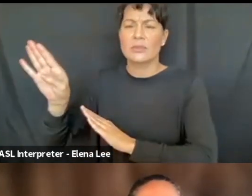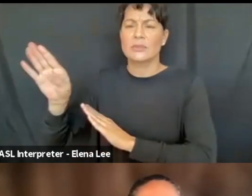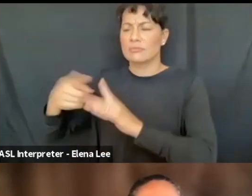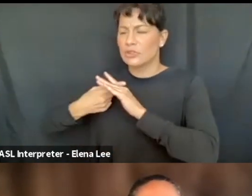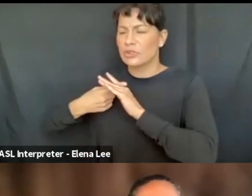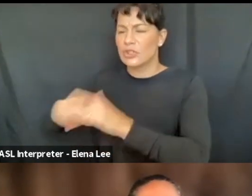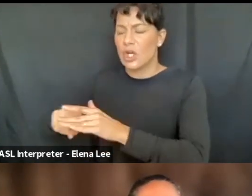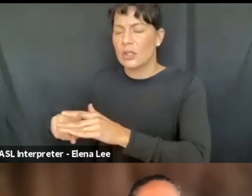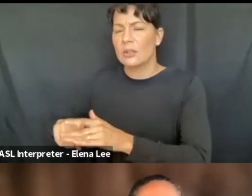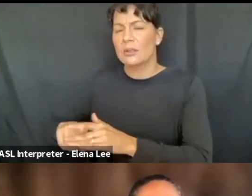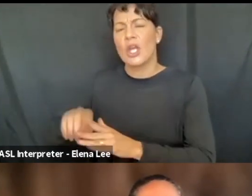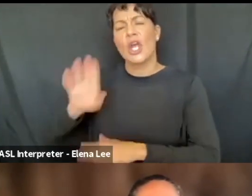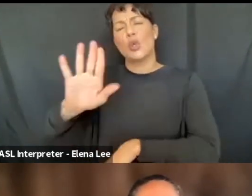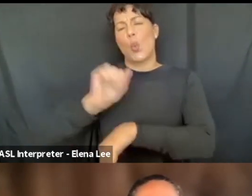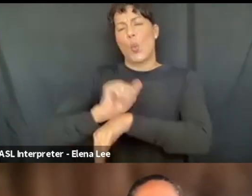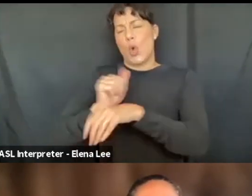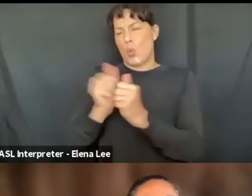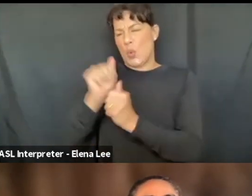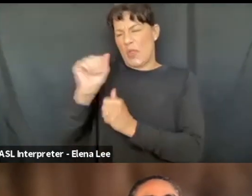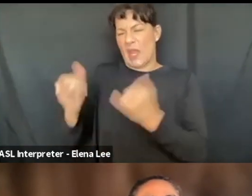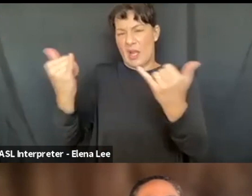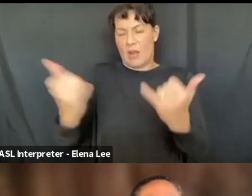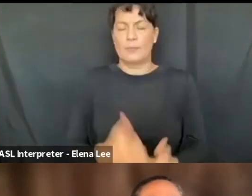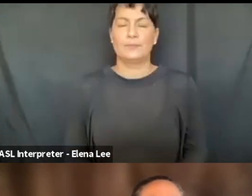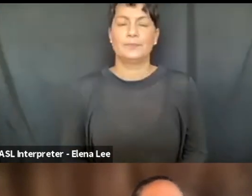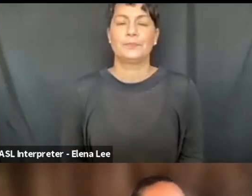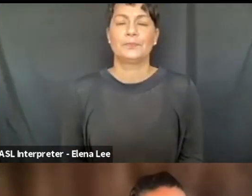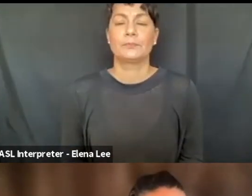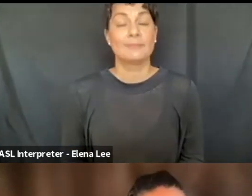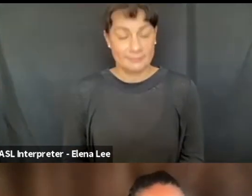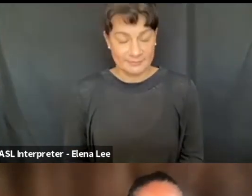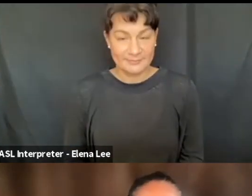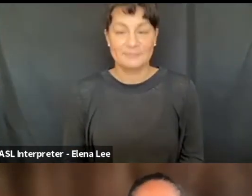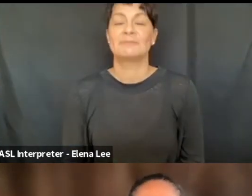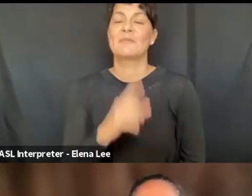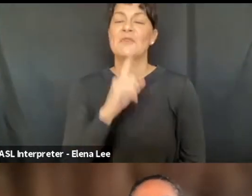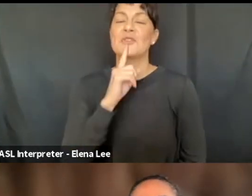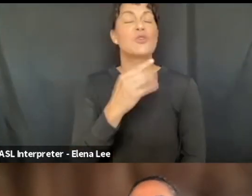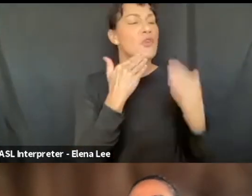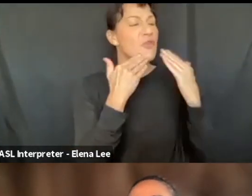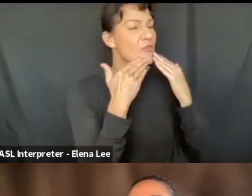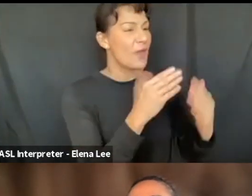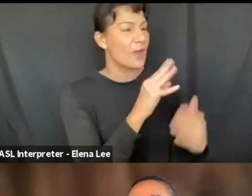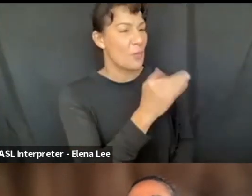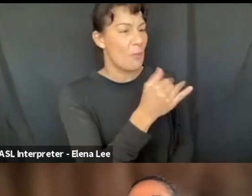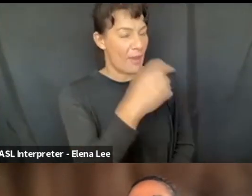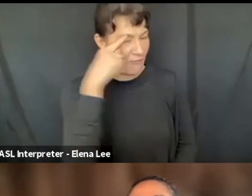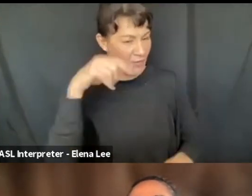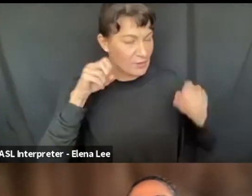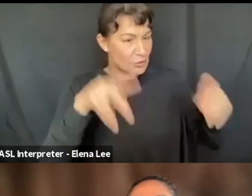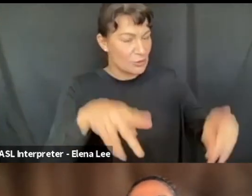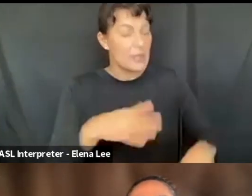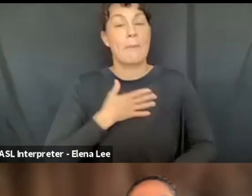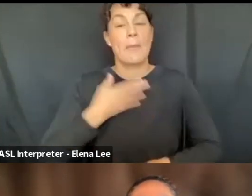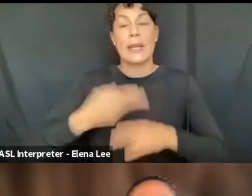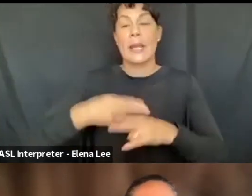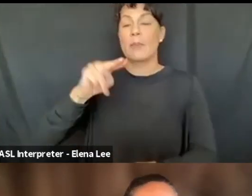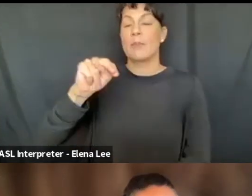right now as a group. Sure, so, first of all, thank you Maggie for this opportunity. My name is Natalie Bullock-Brown,